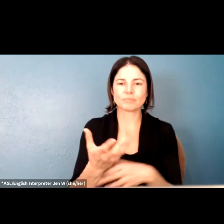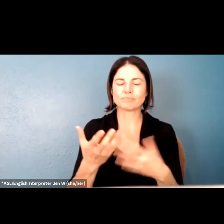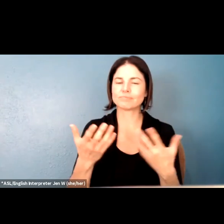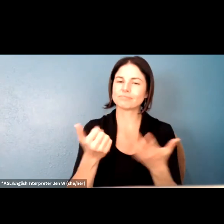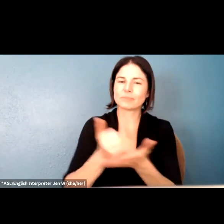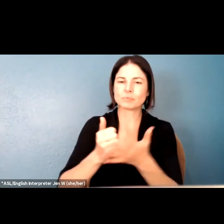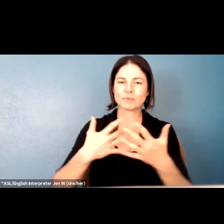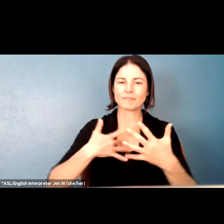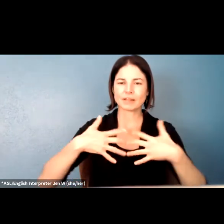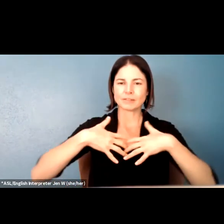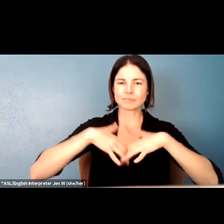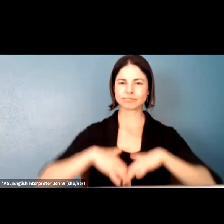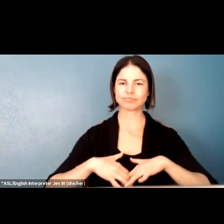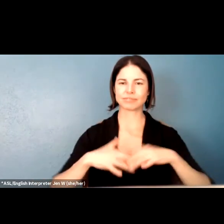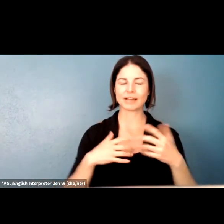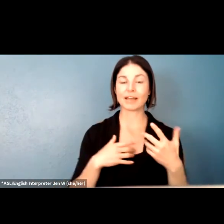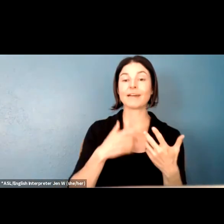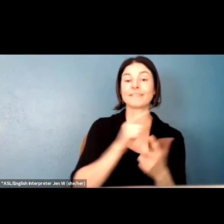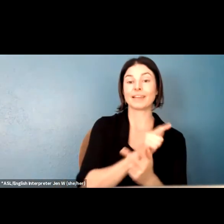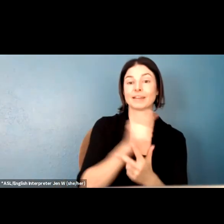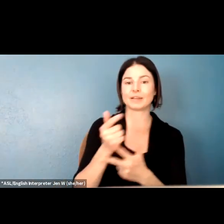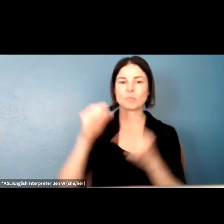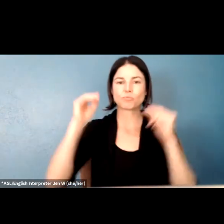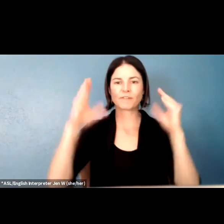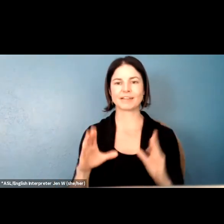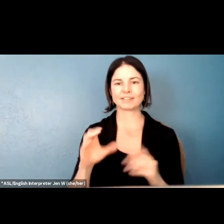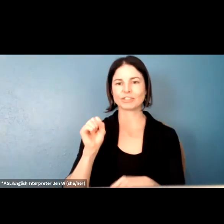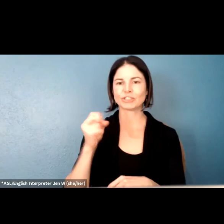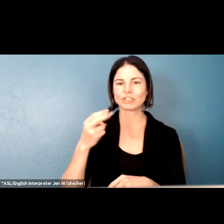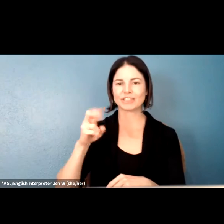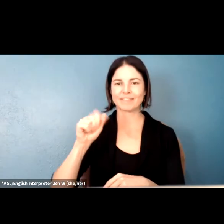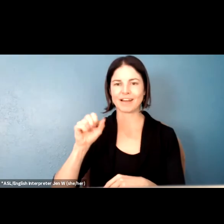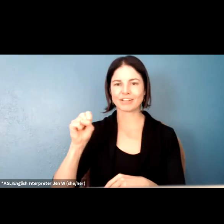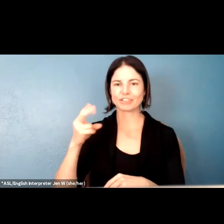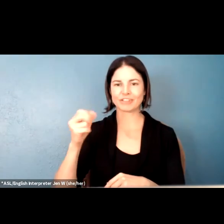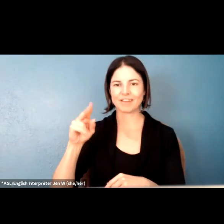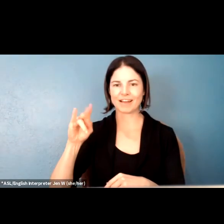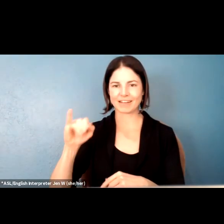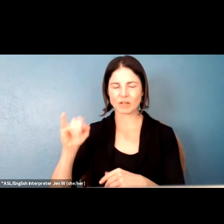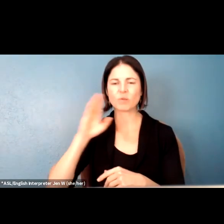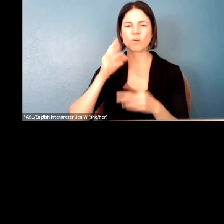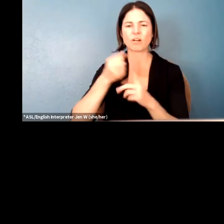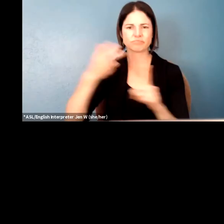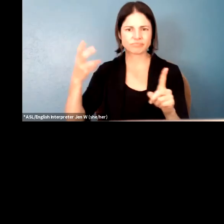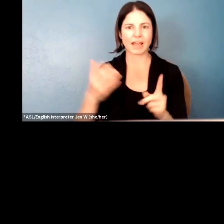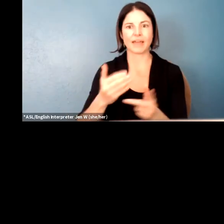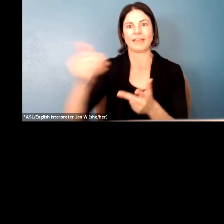will be followed by Professor Shiva, somebody who will further frame our talk and introduce queenly Patel. Let's go people